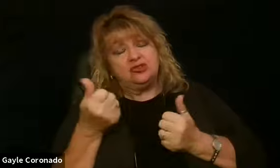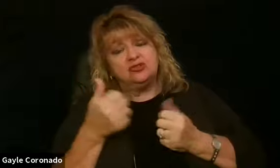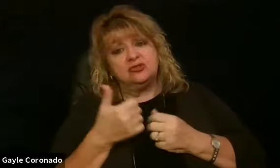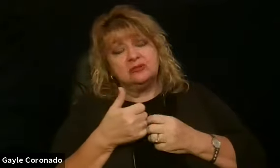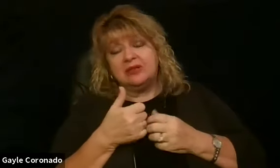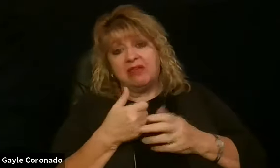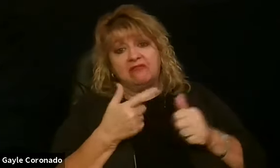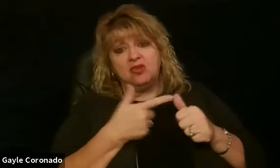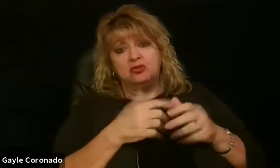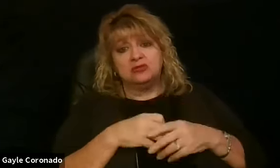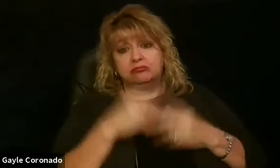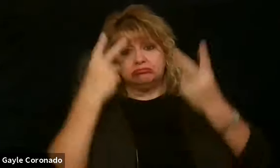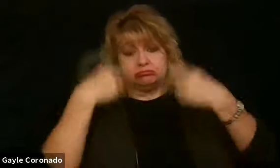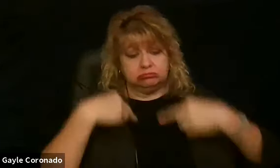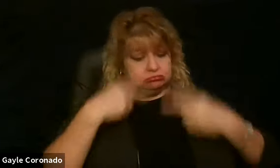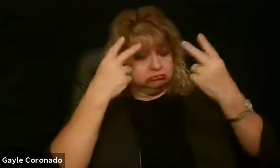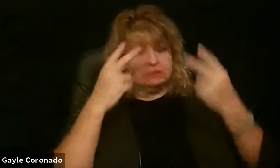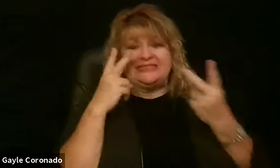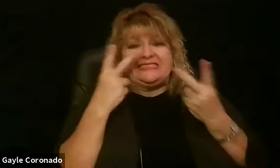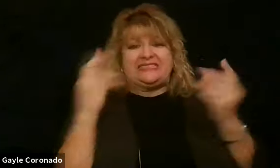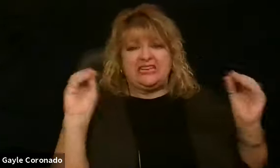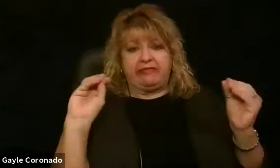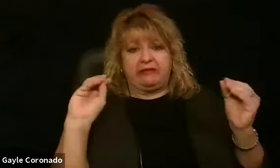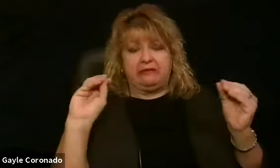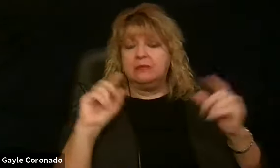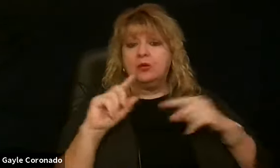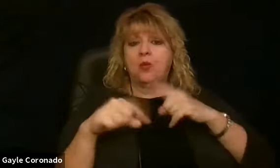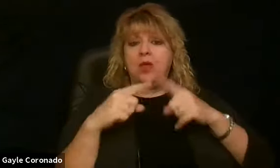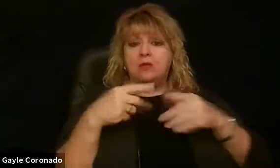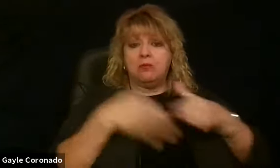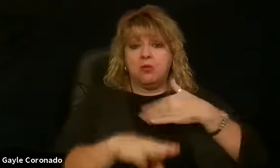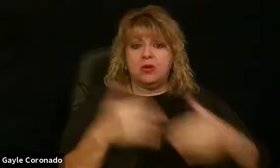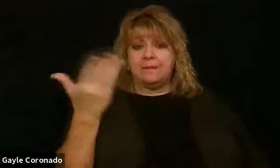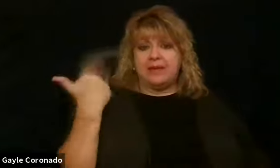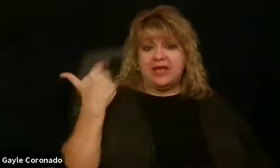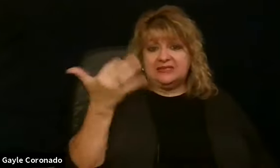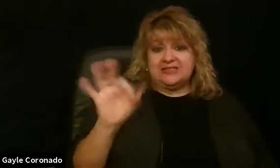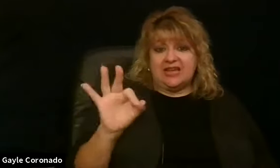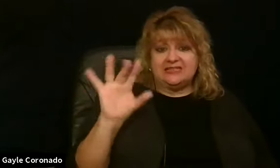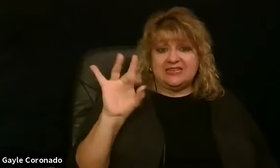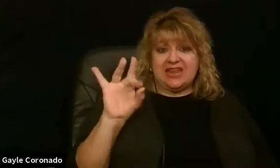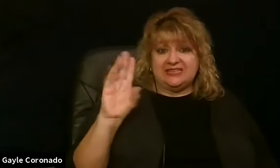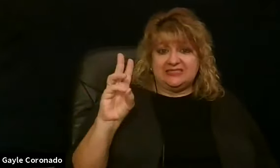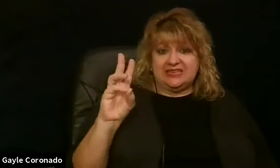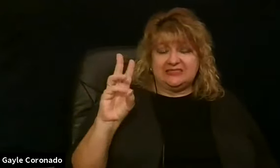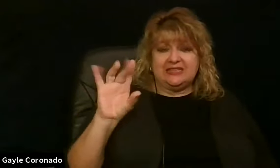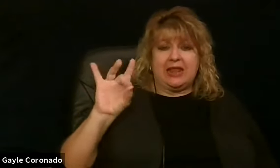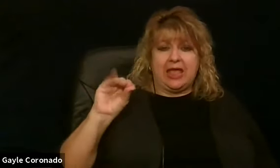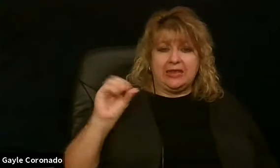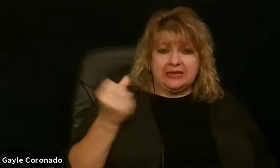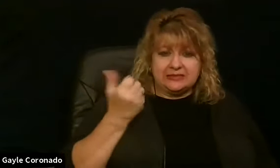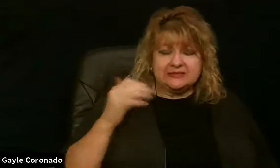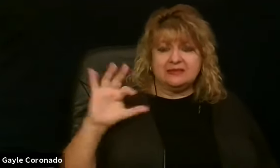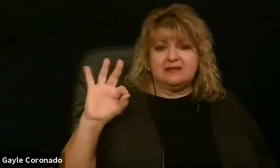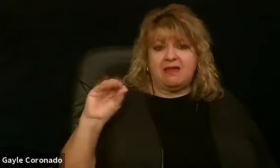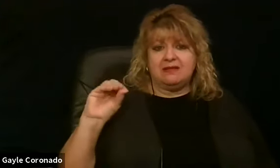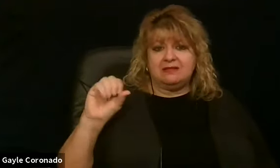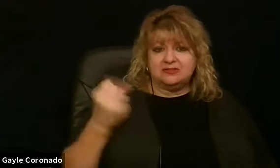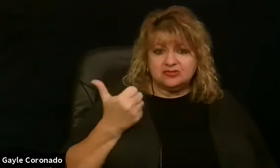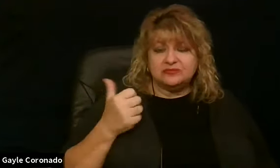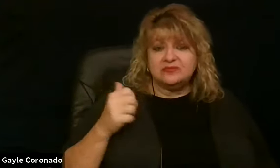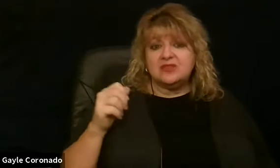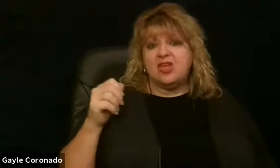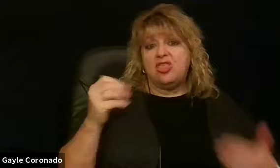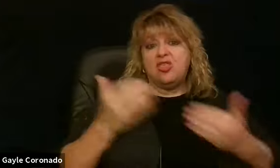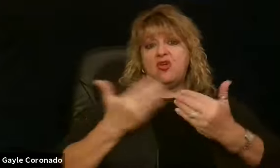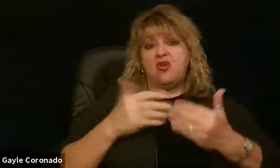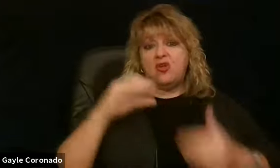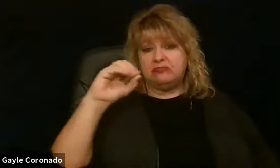But, but when I was born in 1986 and throughout the 80s 90s, and even the early aughts of.